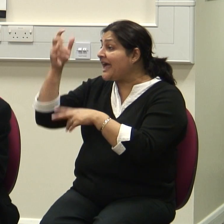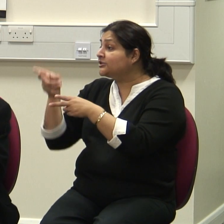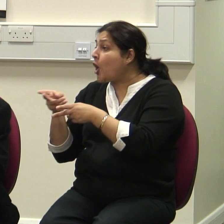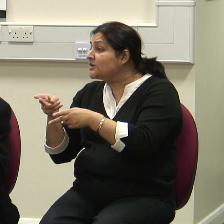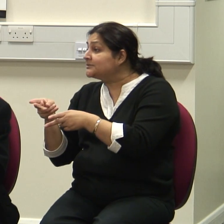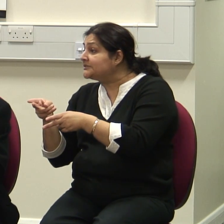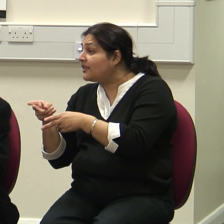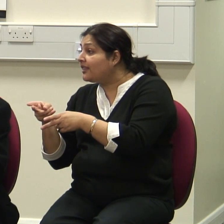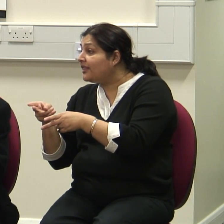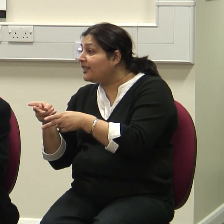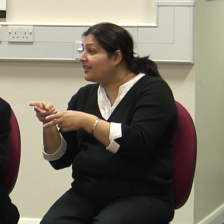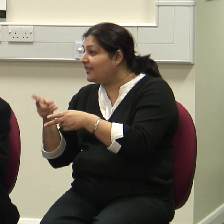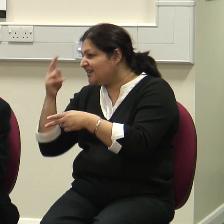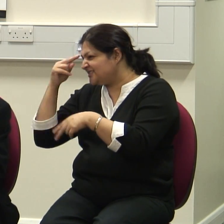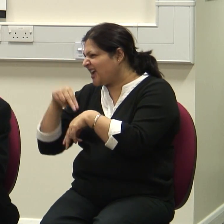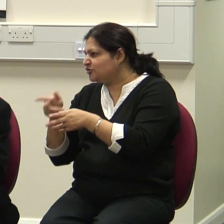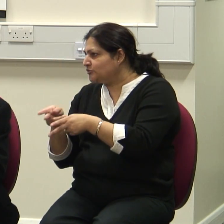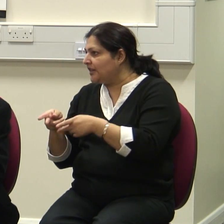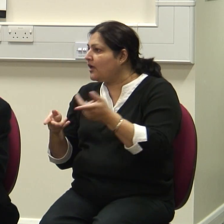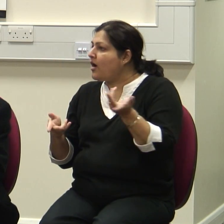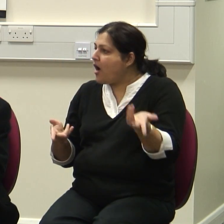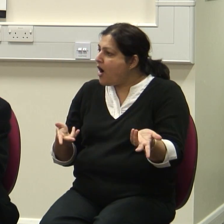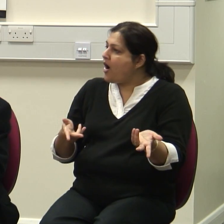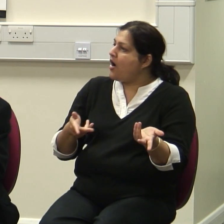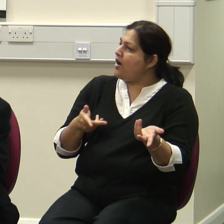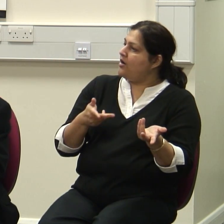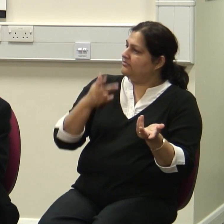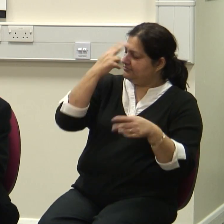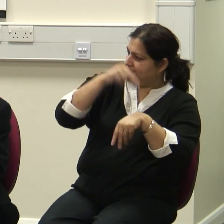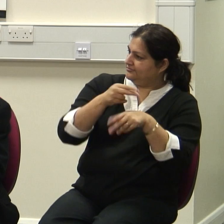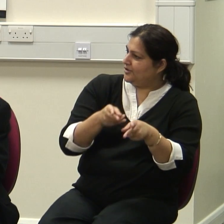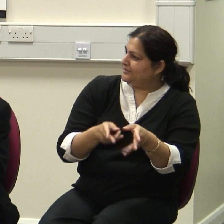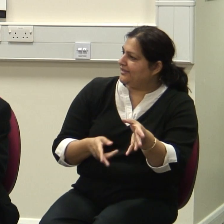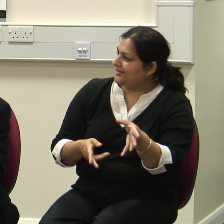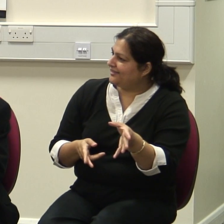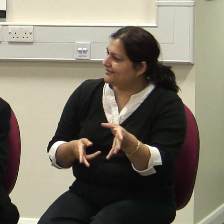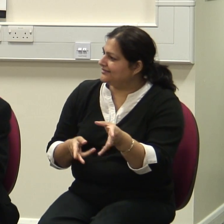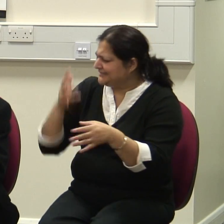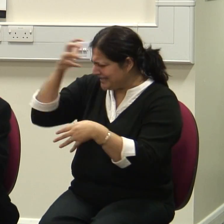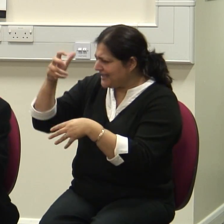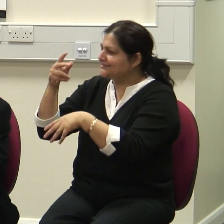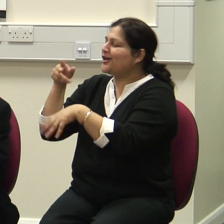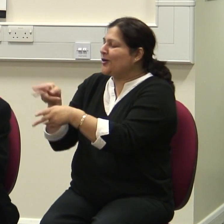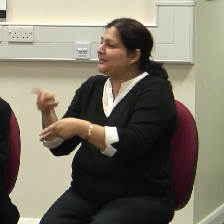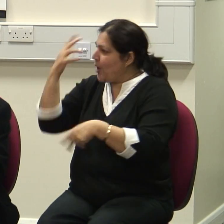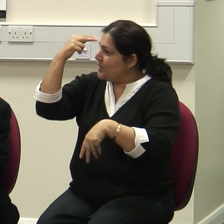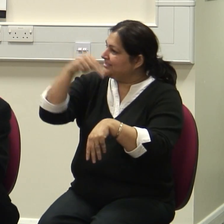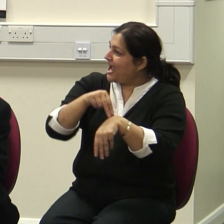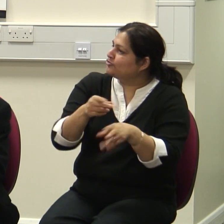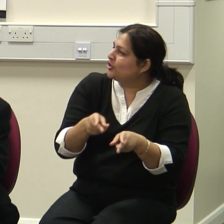system, those were psychiatrists. And then there came into being this new phenomenon